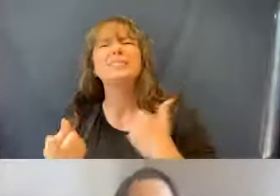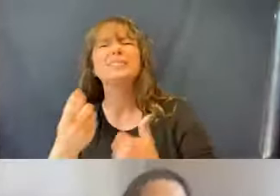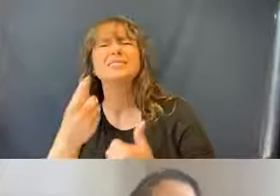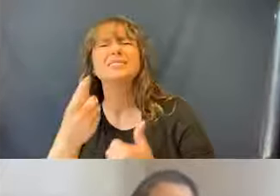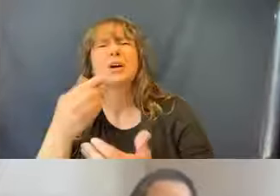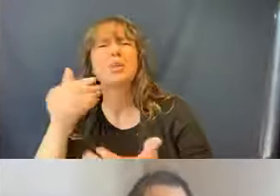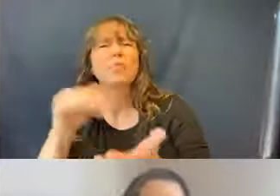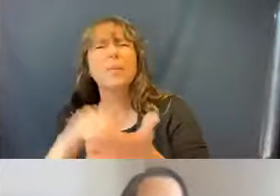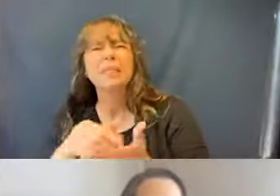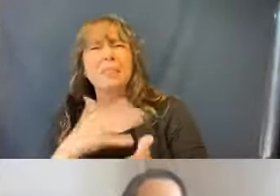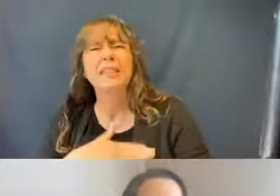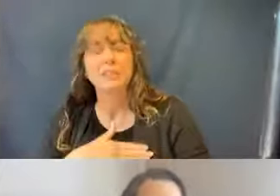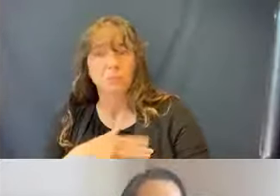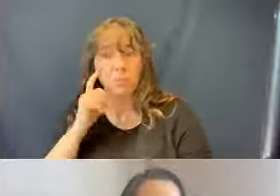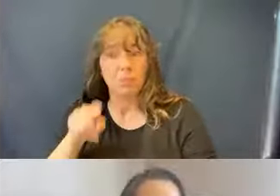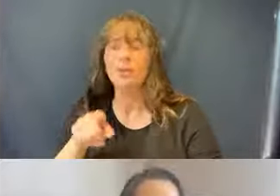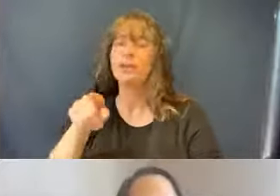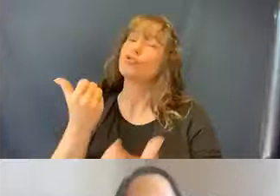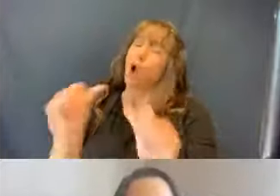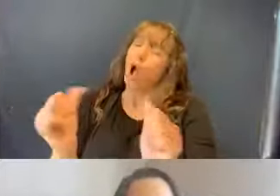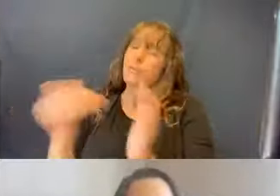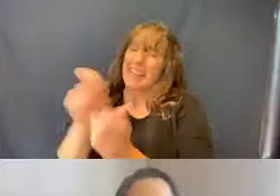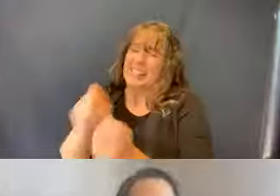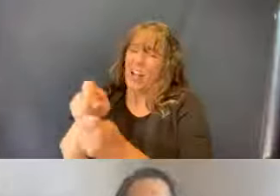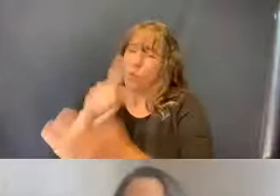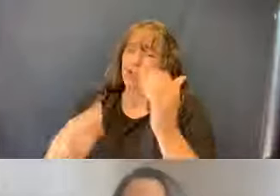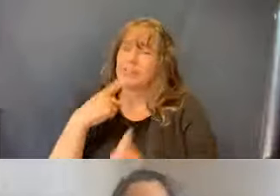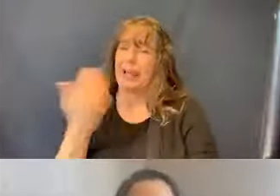You can try repeating what you said once. But if they still don't get it, repeating